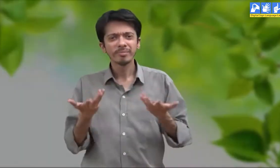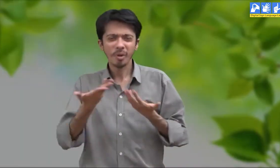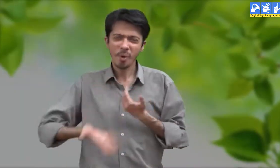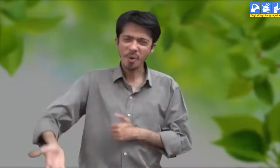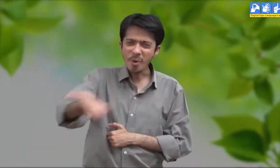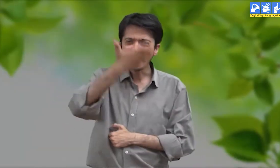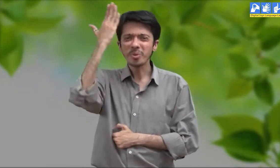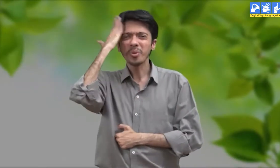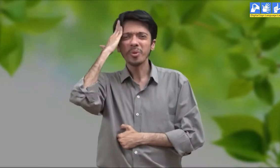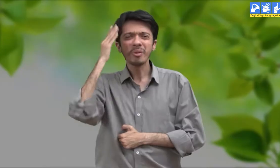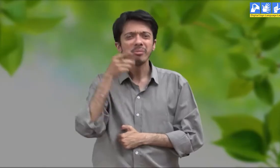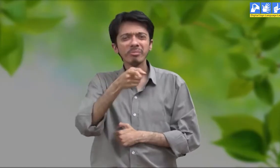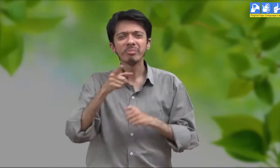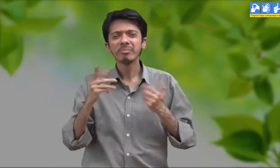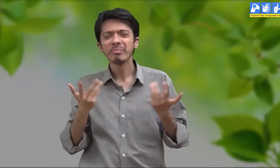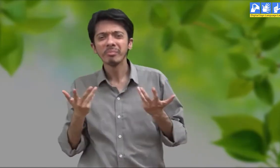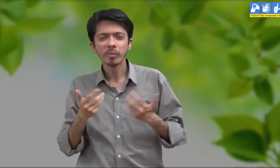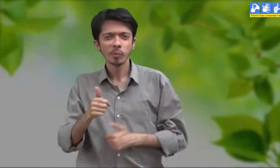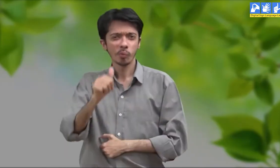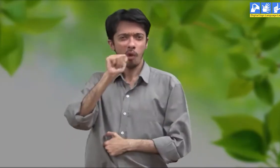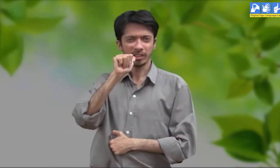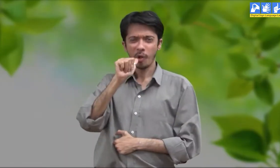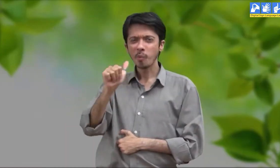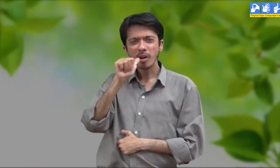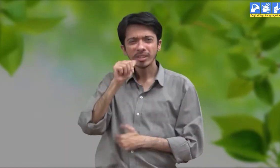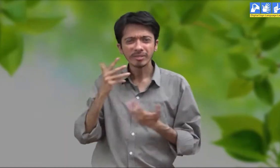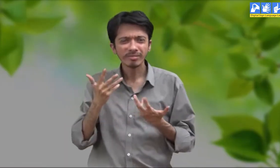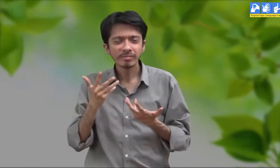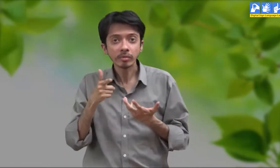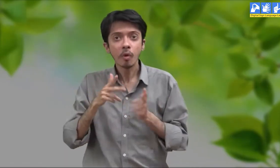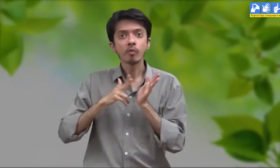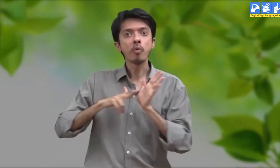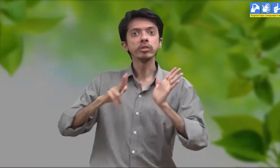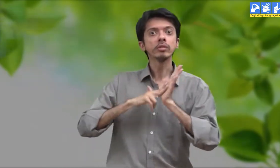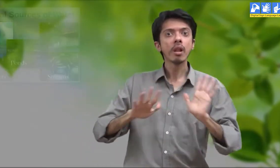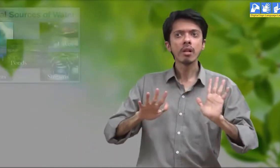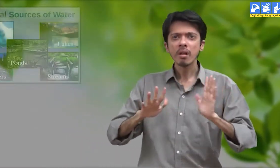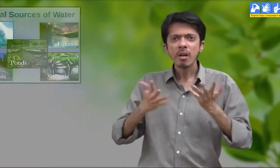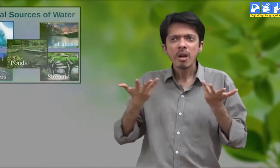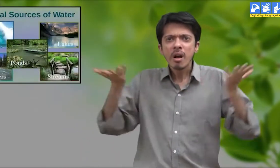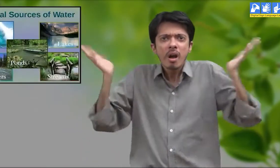You must know about this topic. Water is a natural resource.